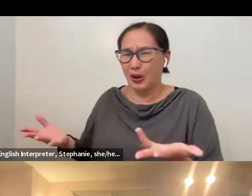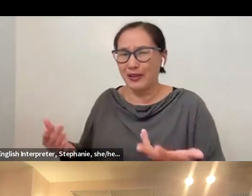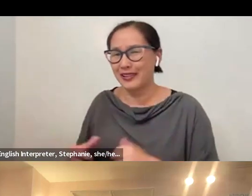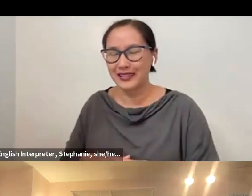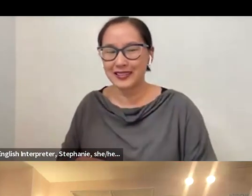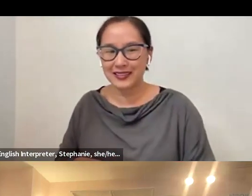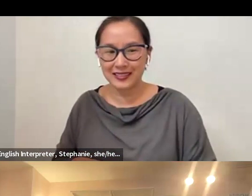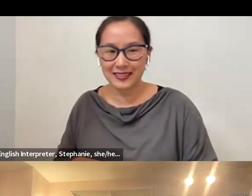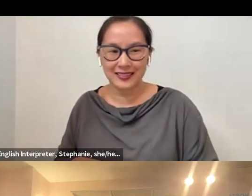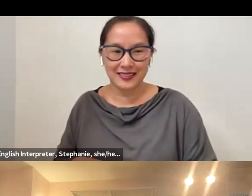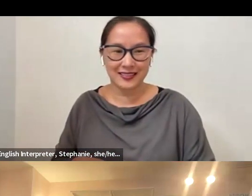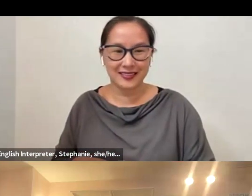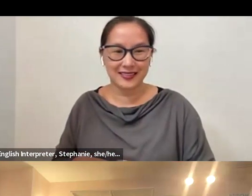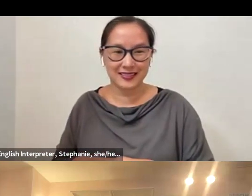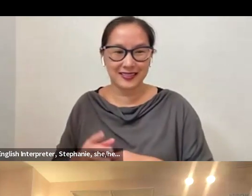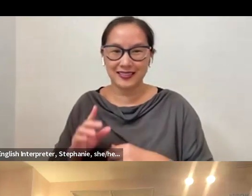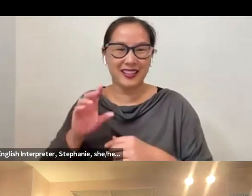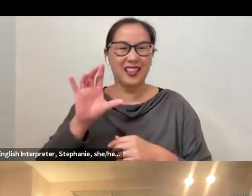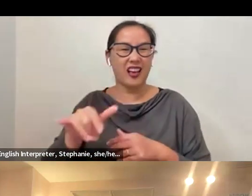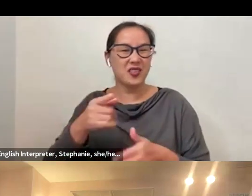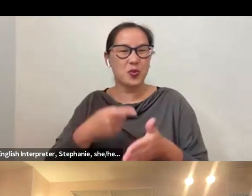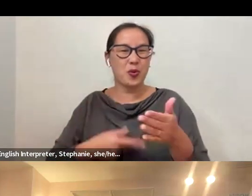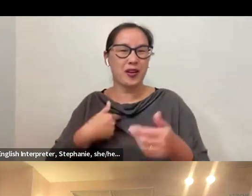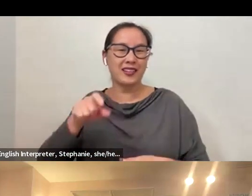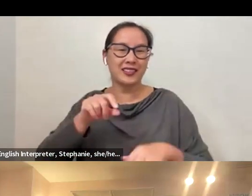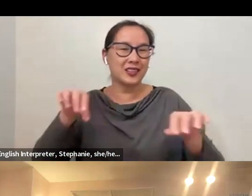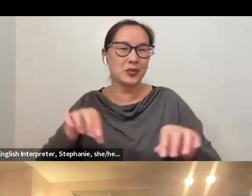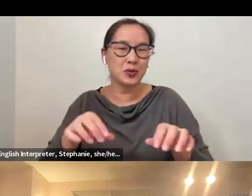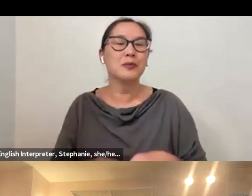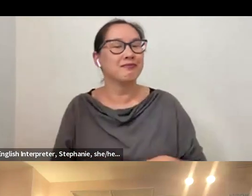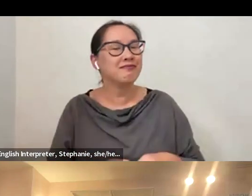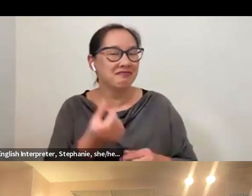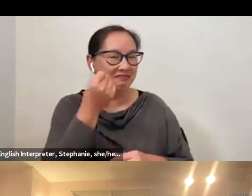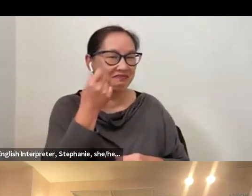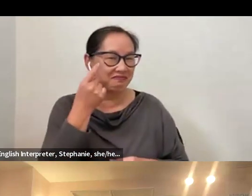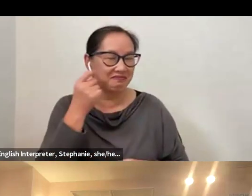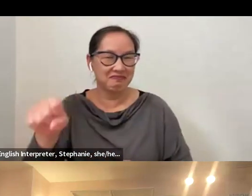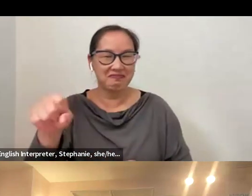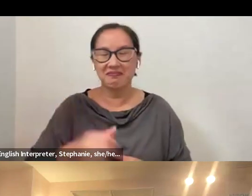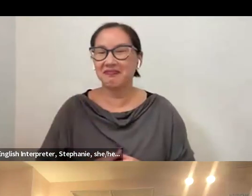It’s like, what needed to be done. Shaina: Yeah, definitely. Definitely.